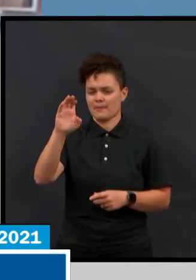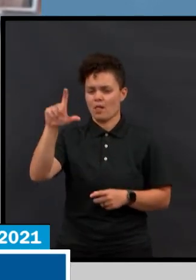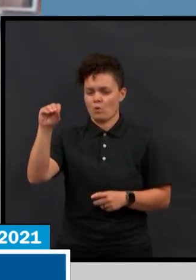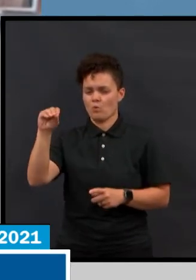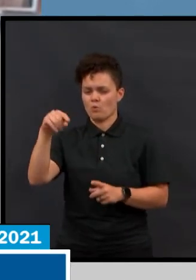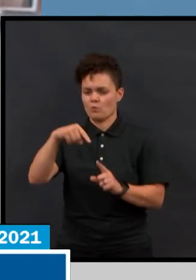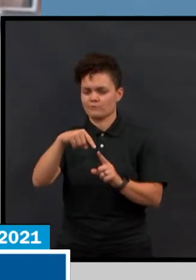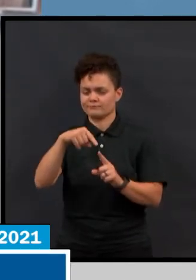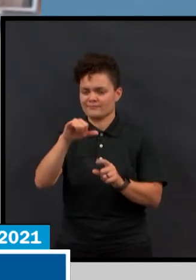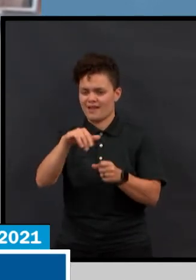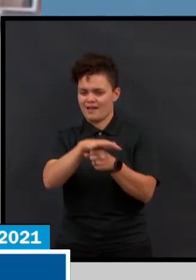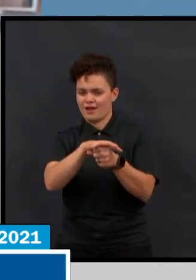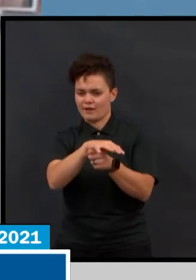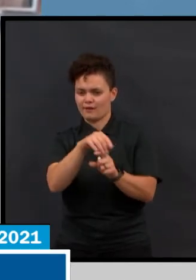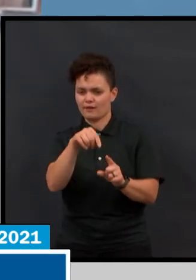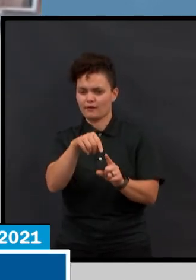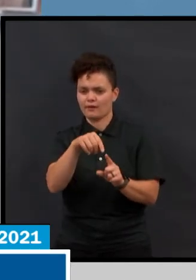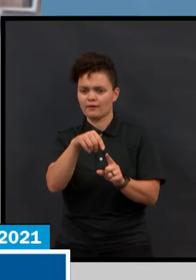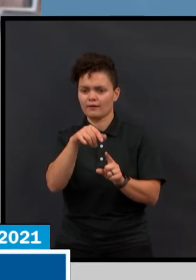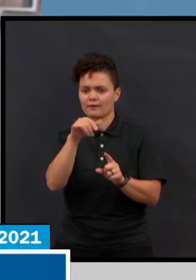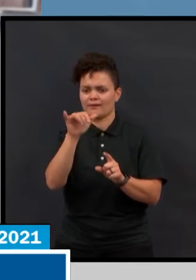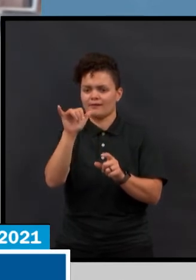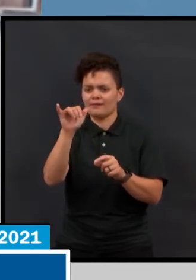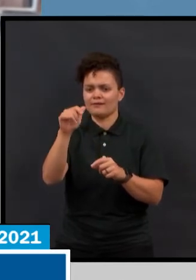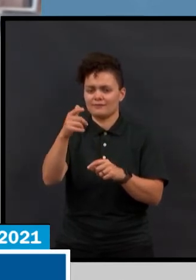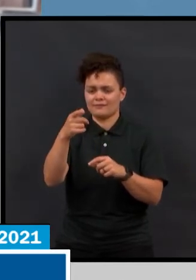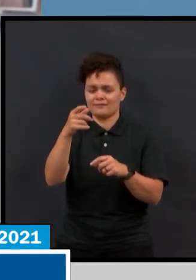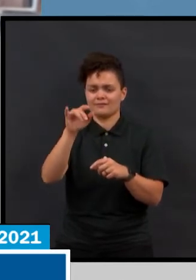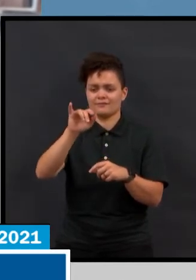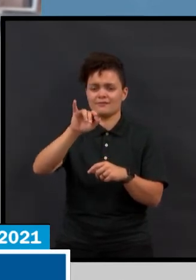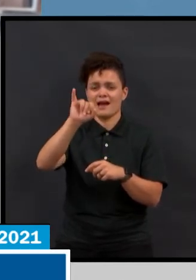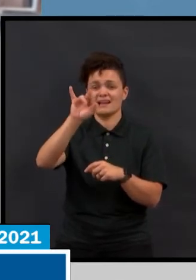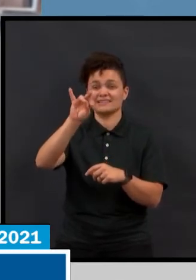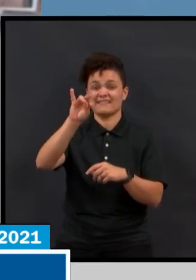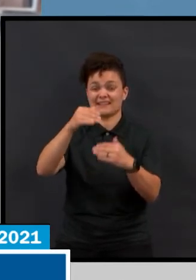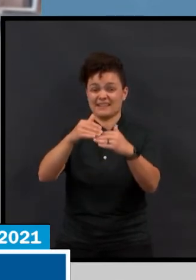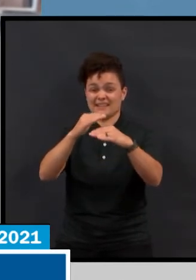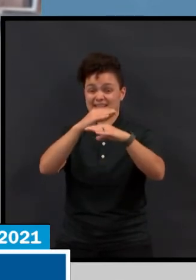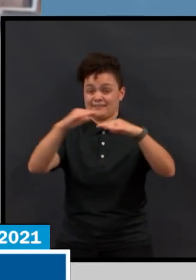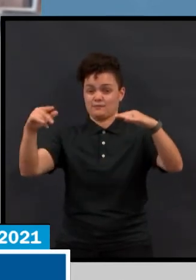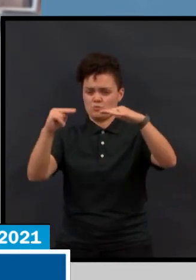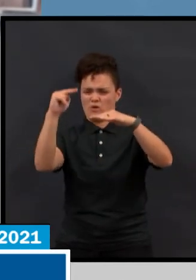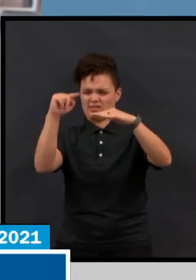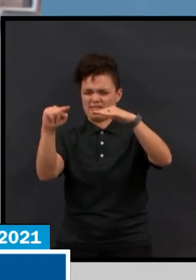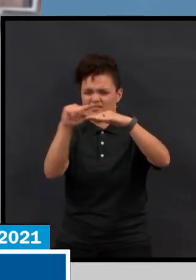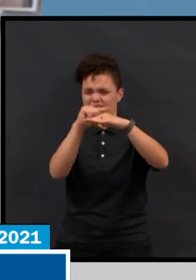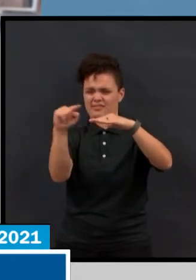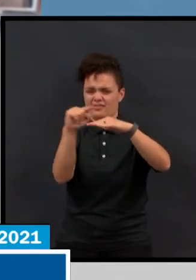just north of i-70 up to about andrews so it has been an issue but i'm happy to say that